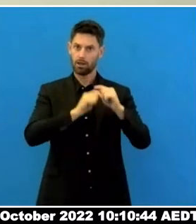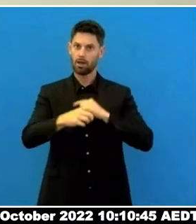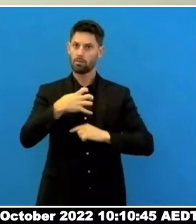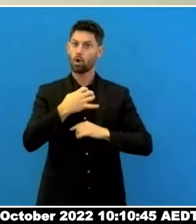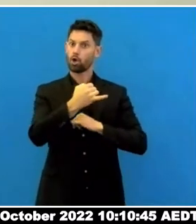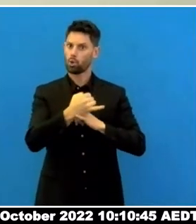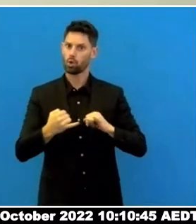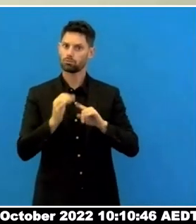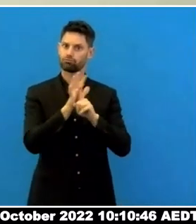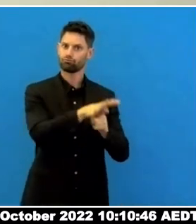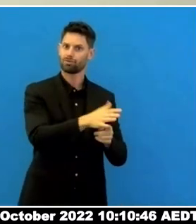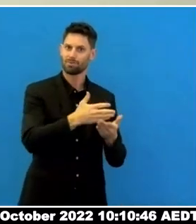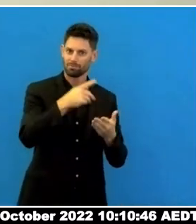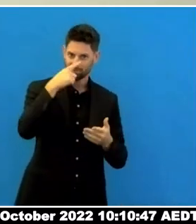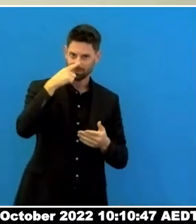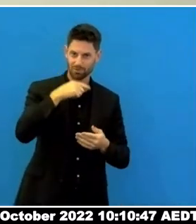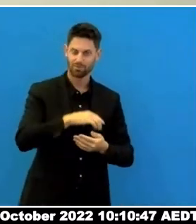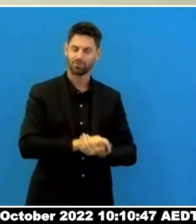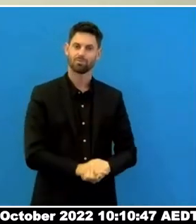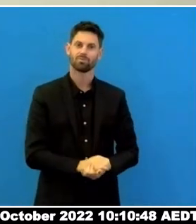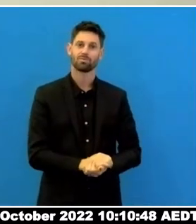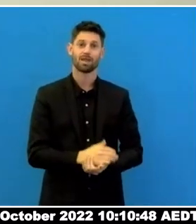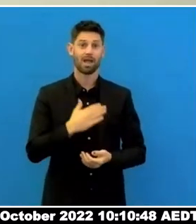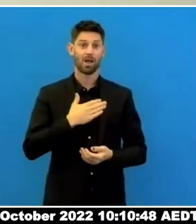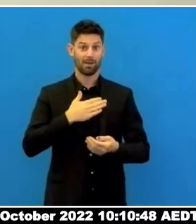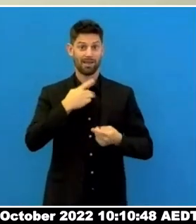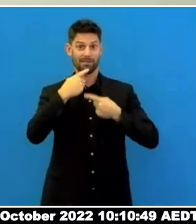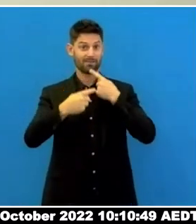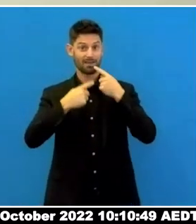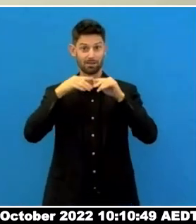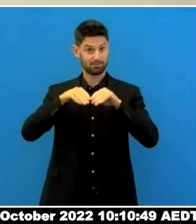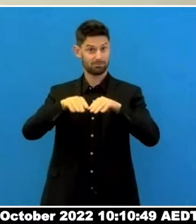For this reason the campaign prioritised ambassadors and talents